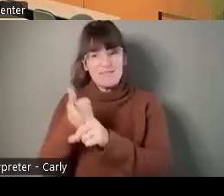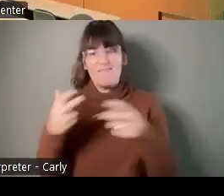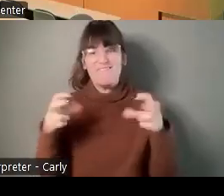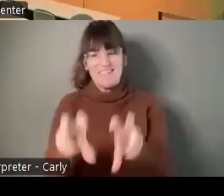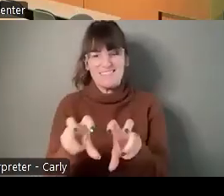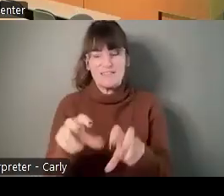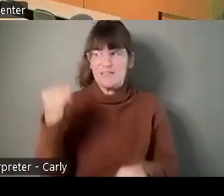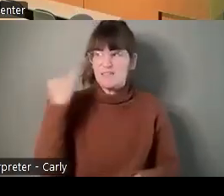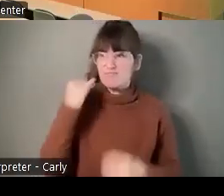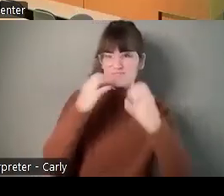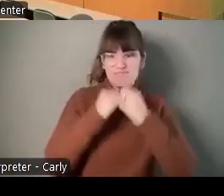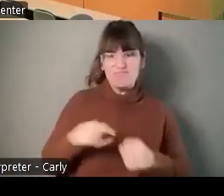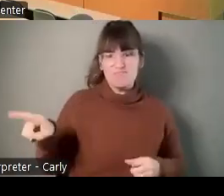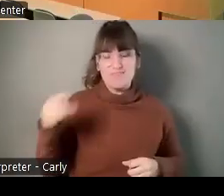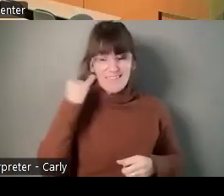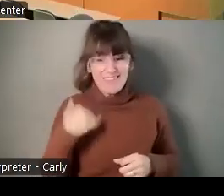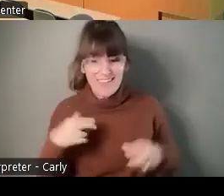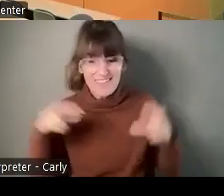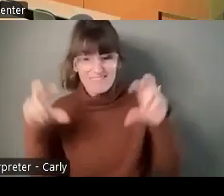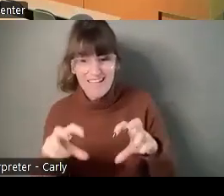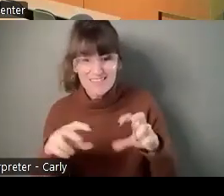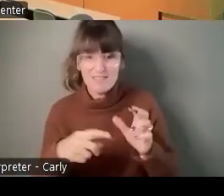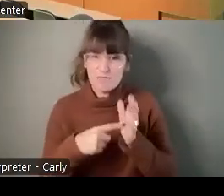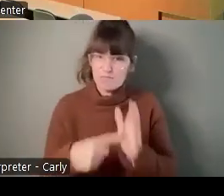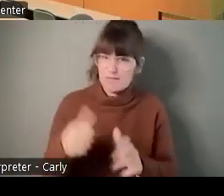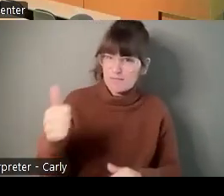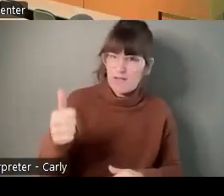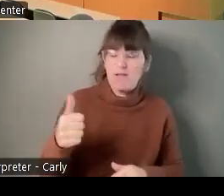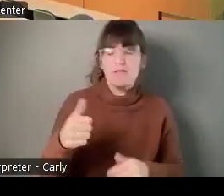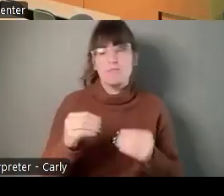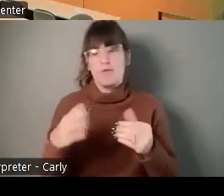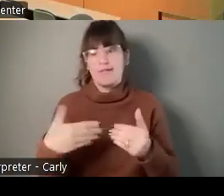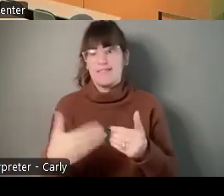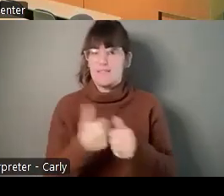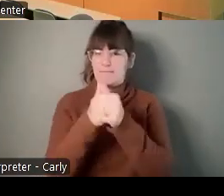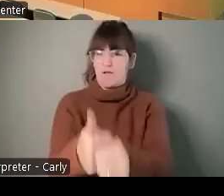invested in the work that's reflective of them, they can latch on to it better. And so I would